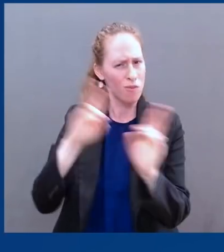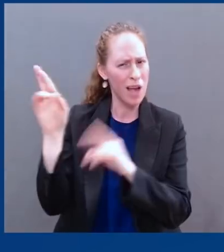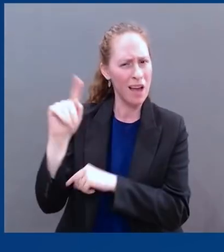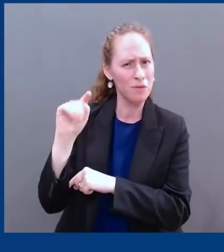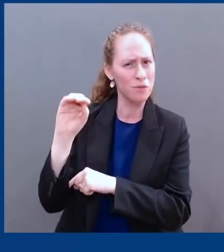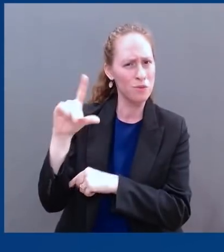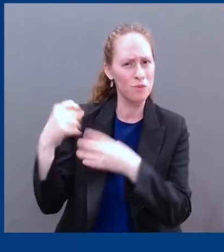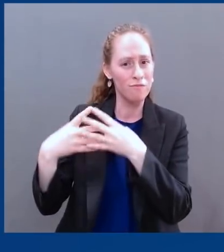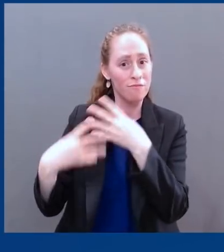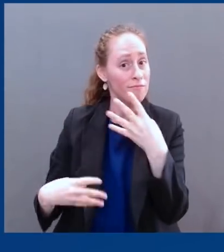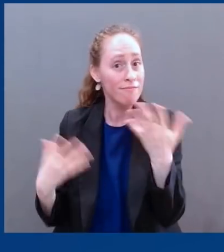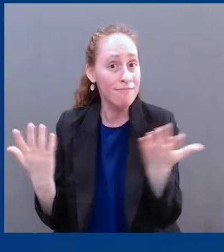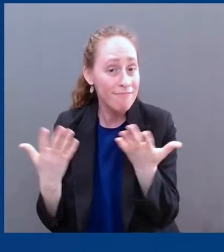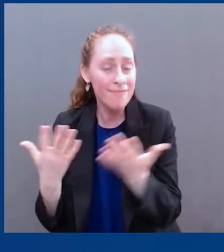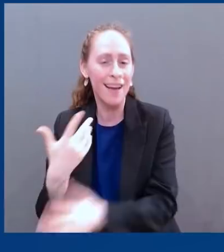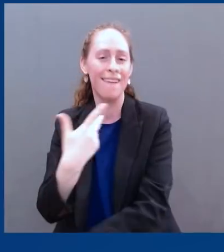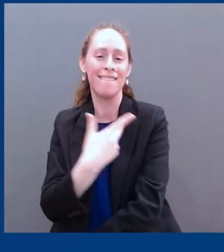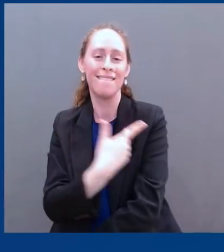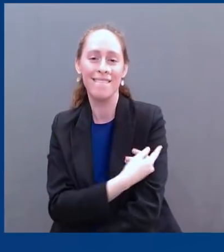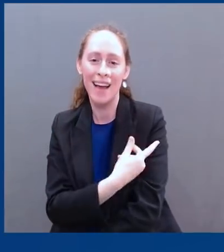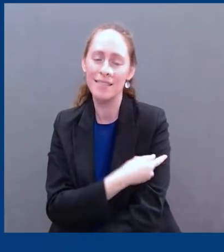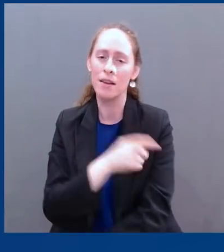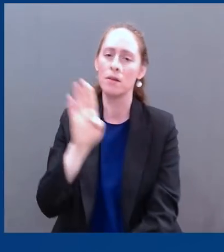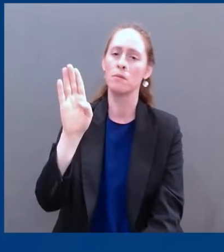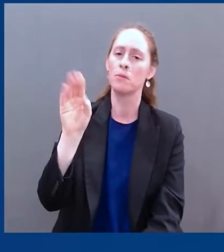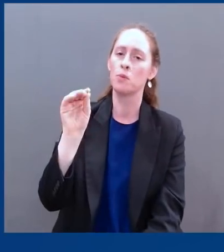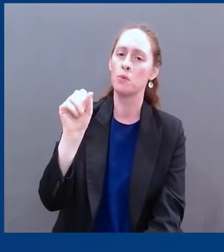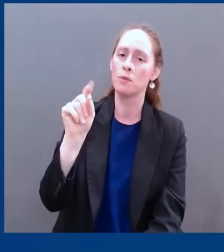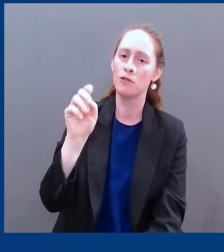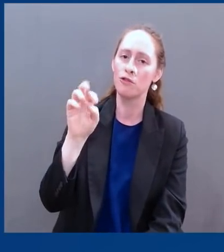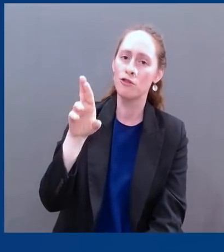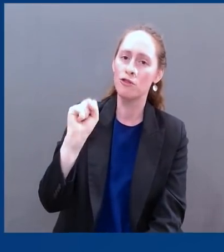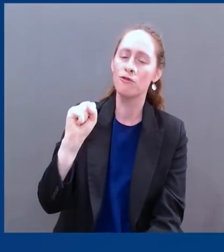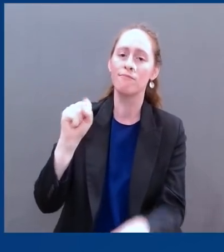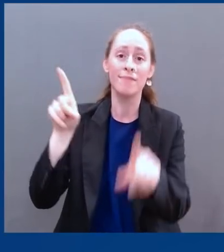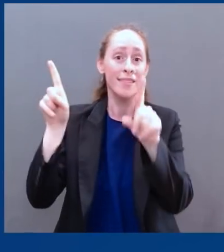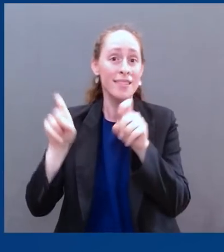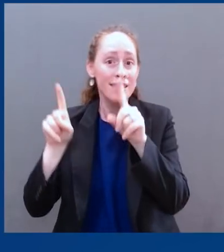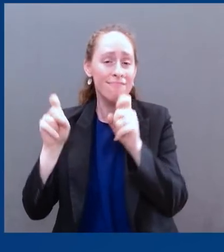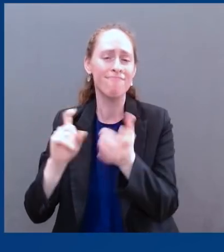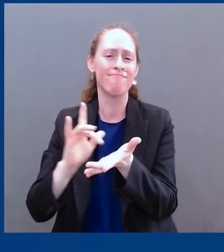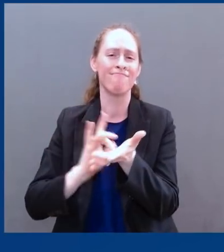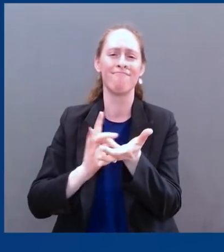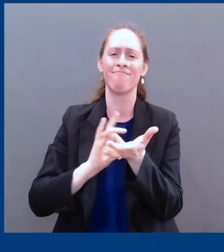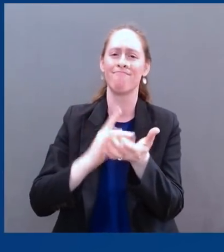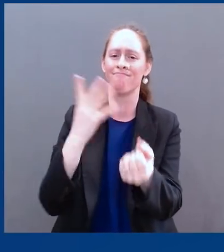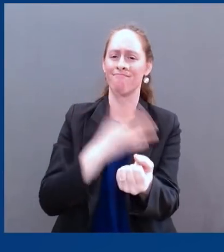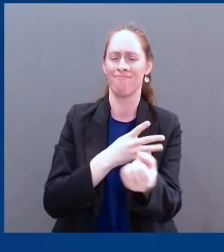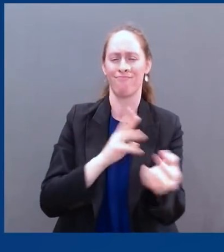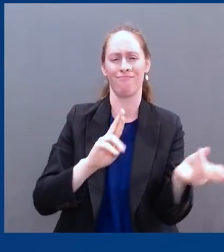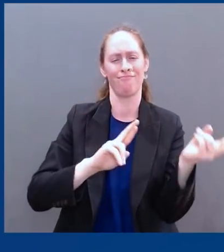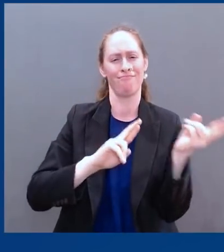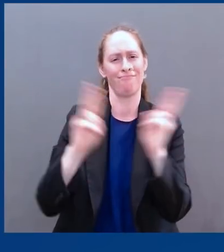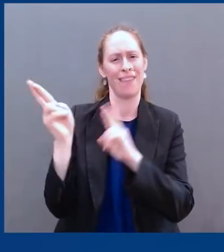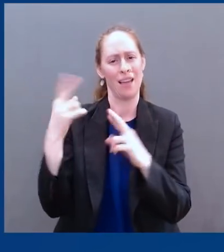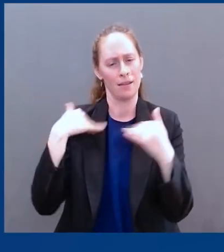and therapeutics to be prepared. But continued investment in these tools so that they are readily available